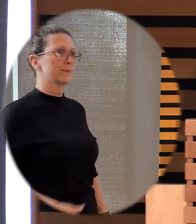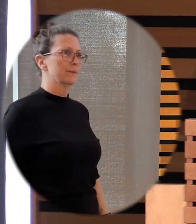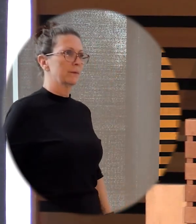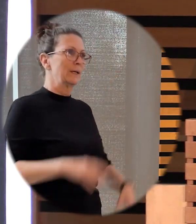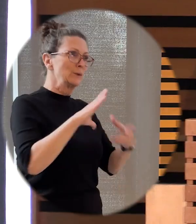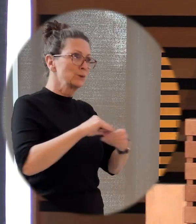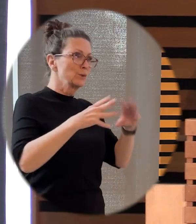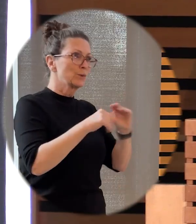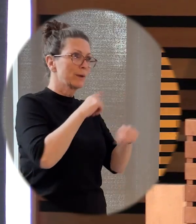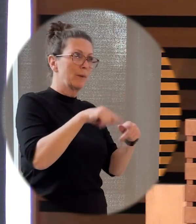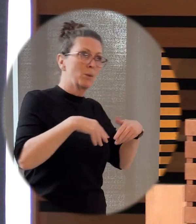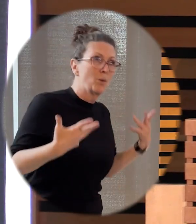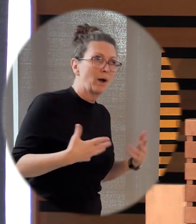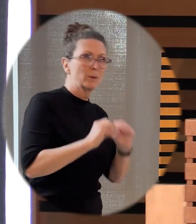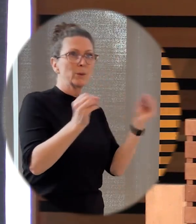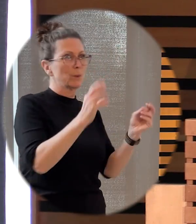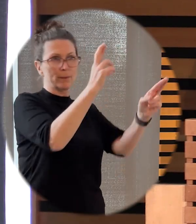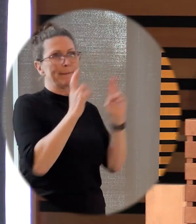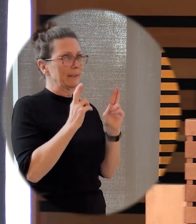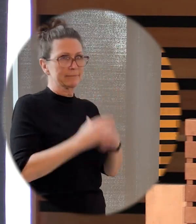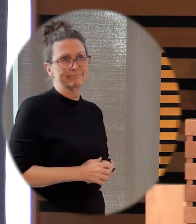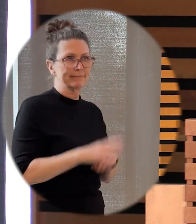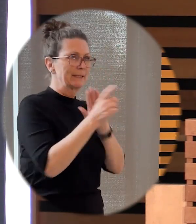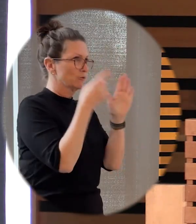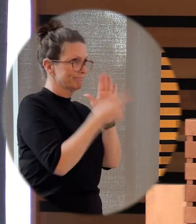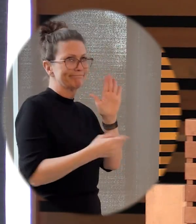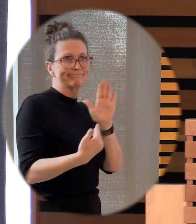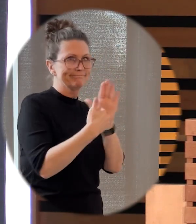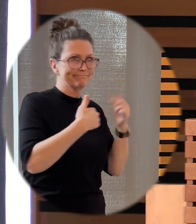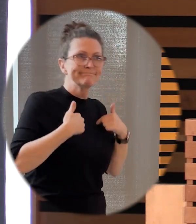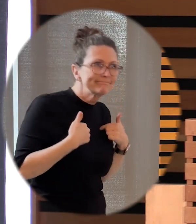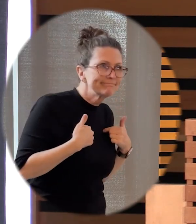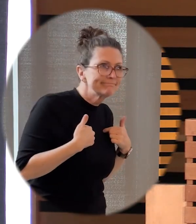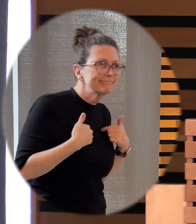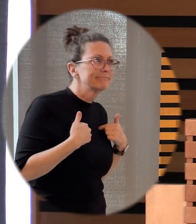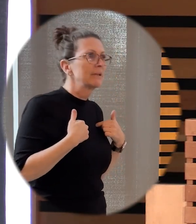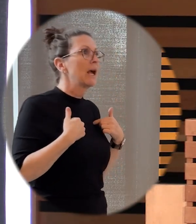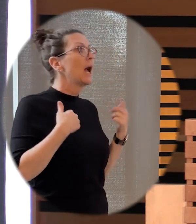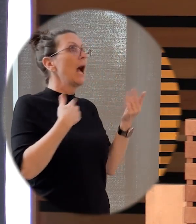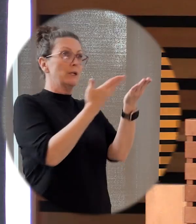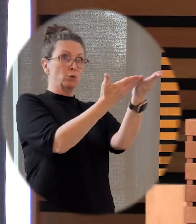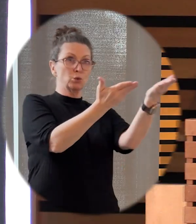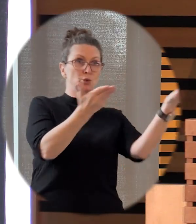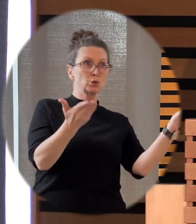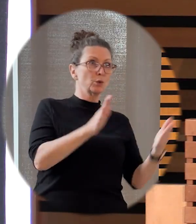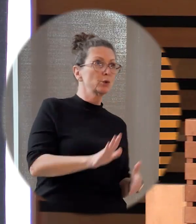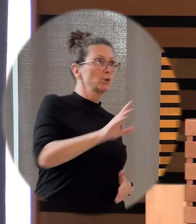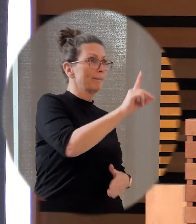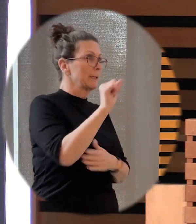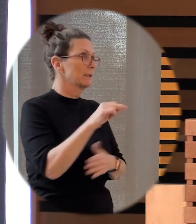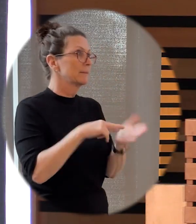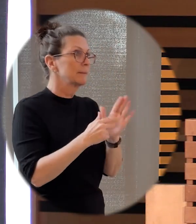of disrespect and discrimination. While we are in awe of you, your disability means that you won't